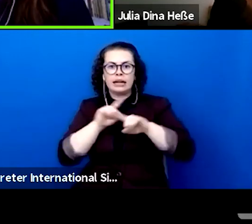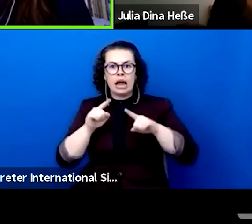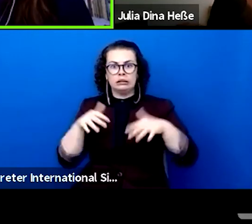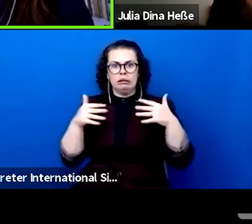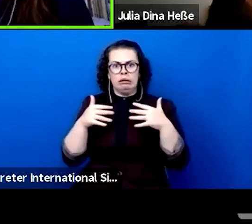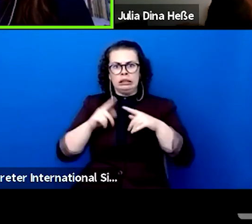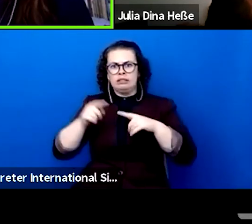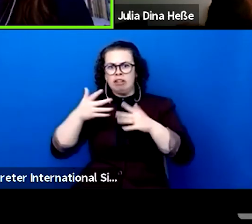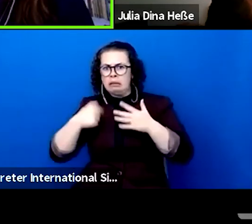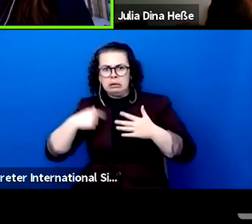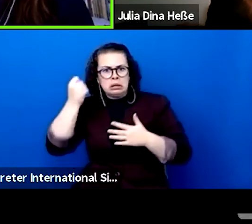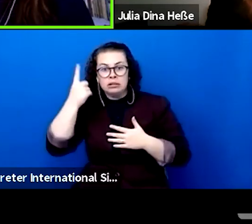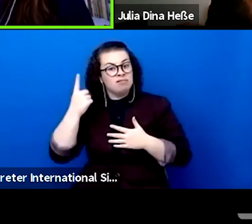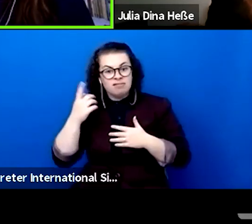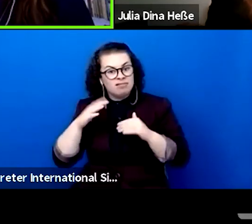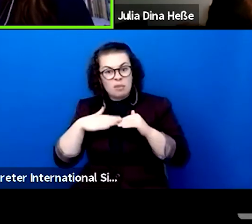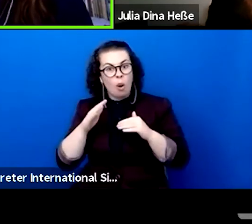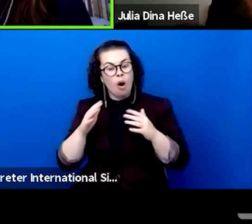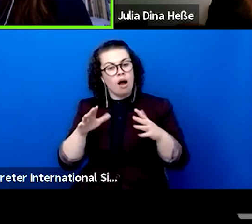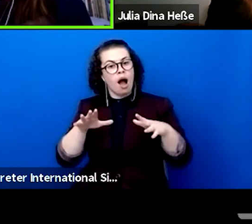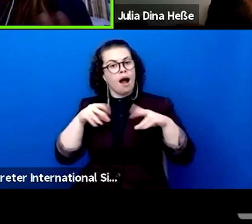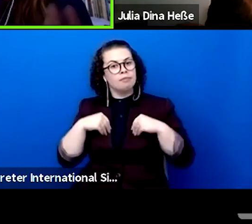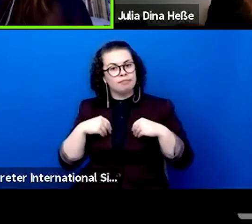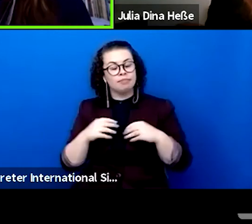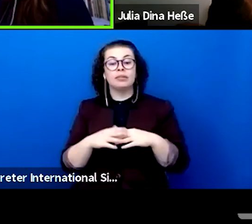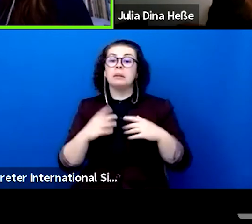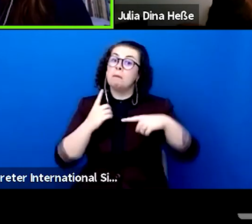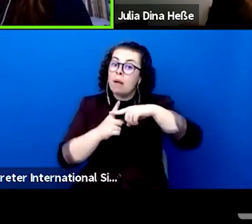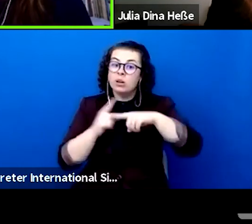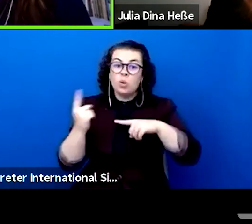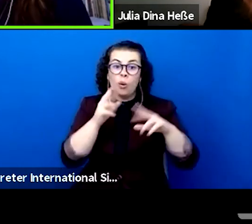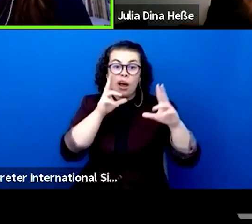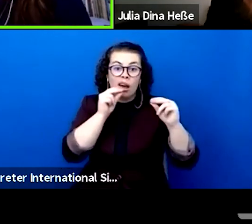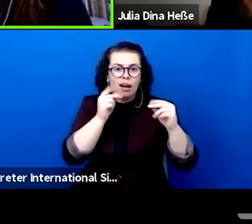it's a symbolic language or a language that uses the body as well as sound or whatever to,